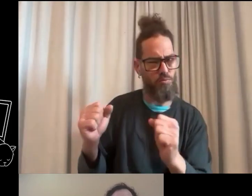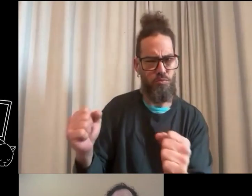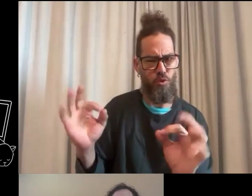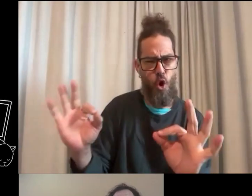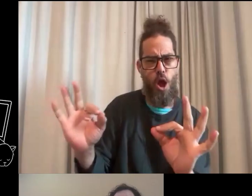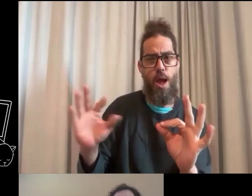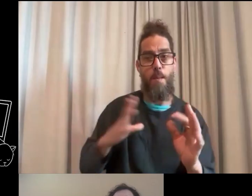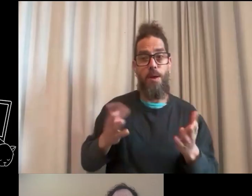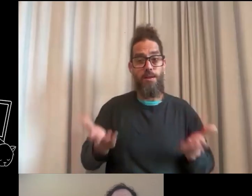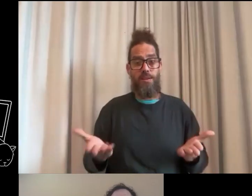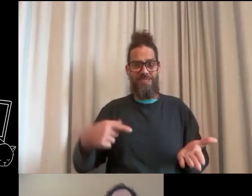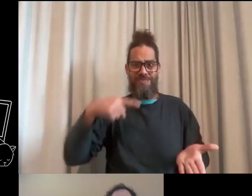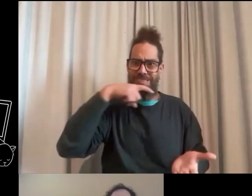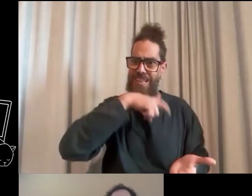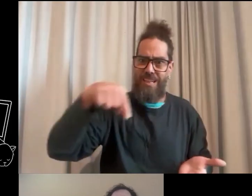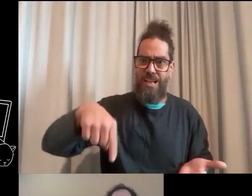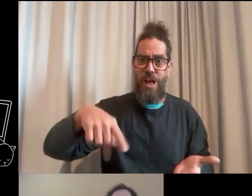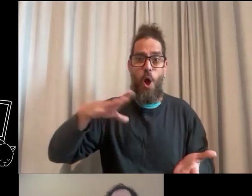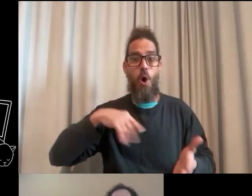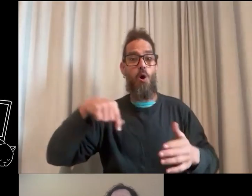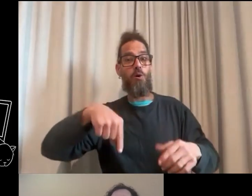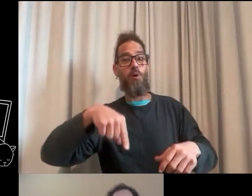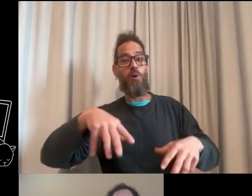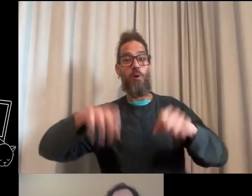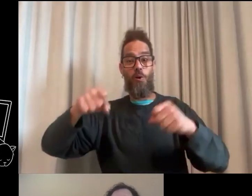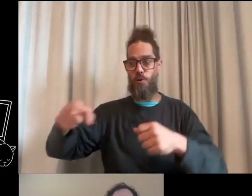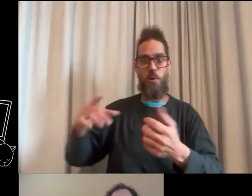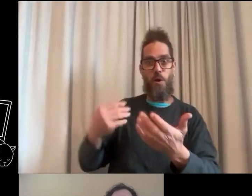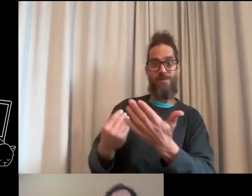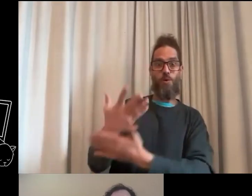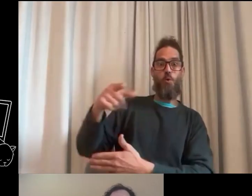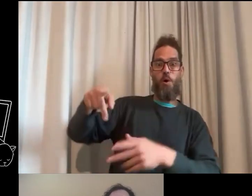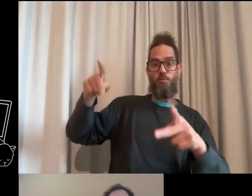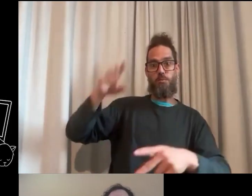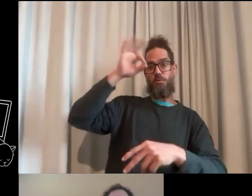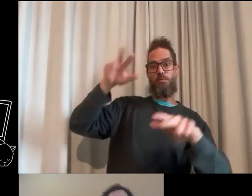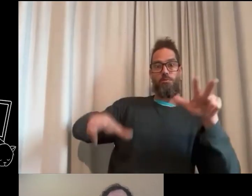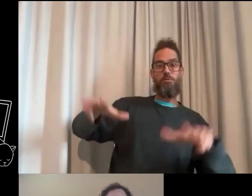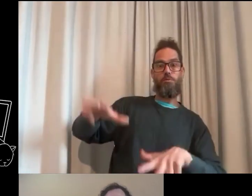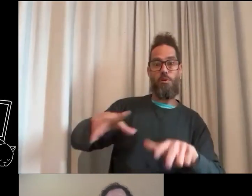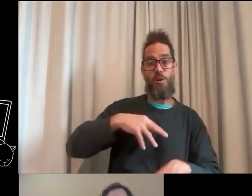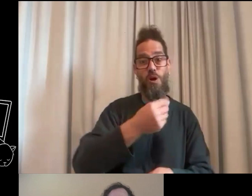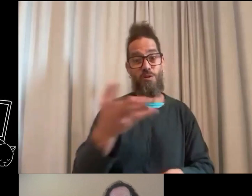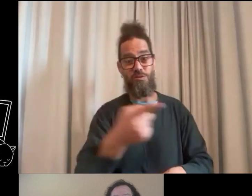of everyone involved. So a webinar like this one's tough because there are people in the audience who go 20 years deep with this, and there's